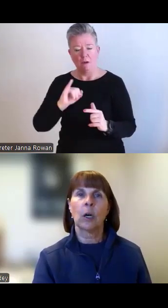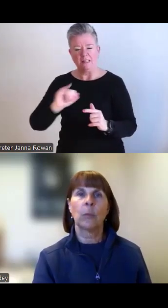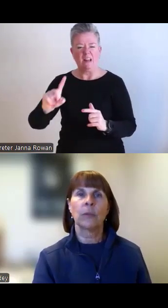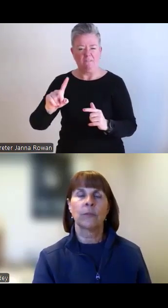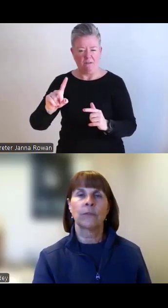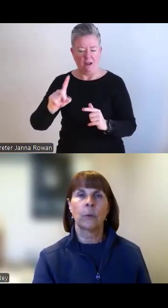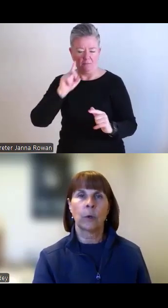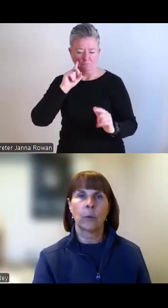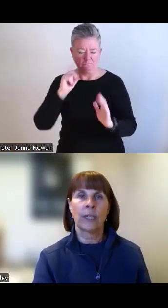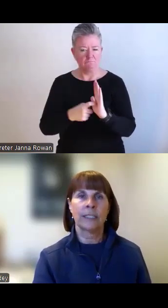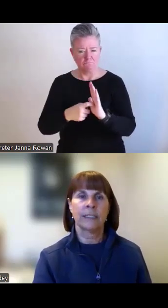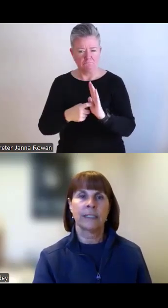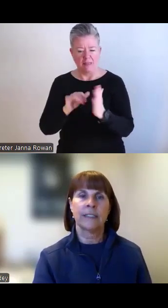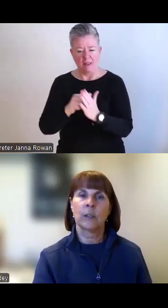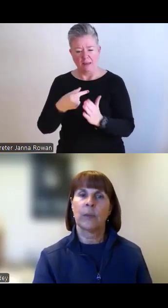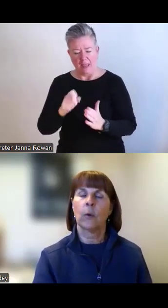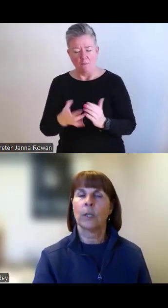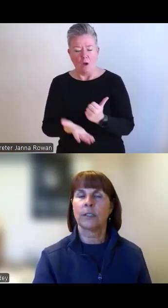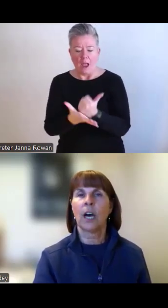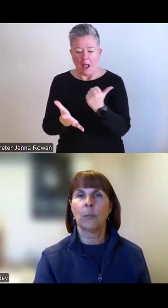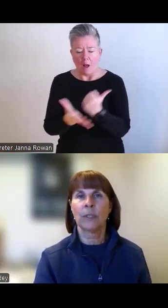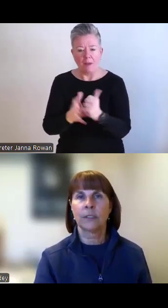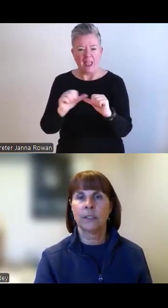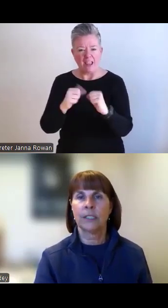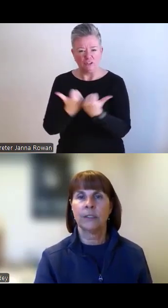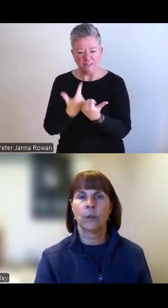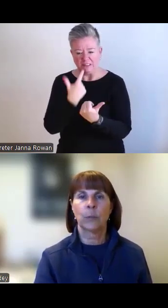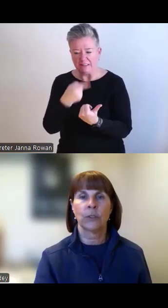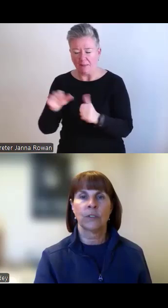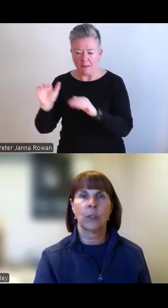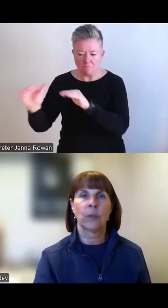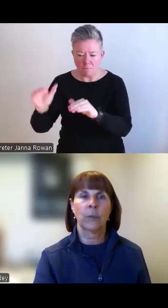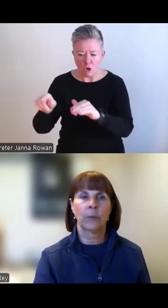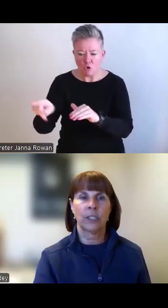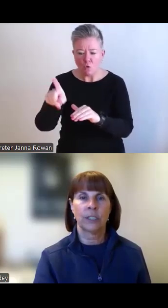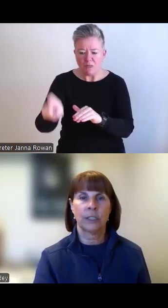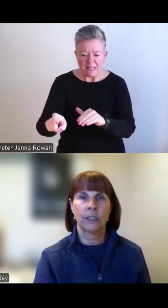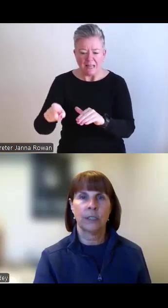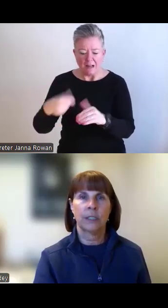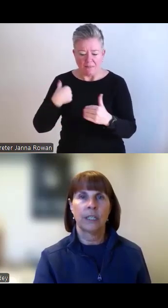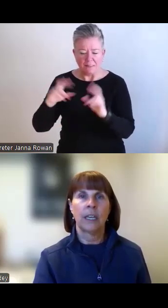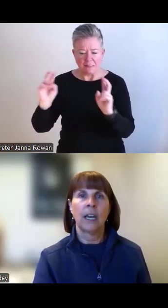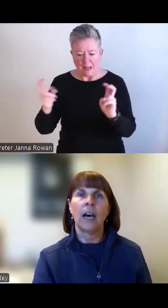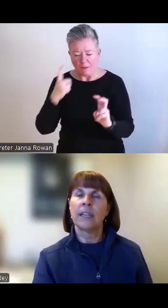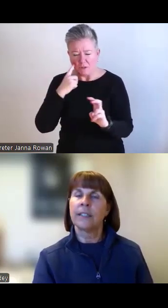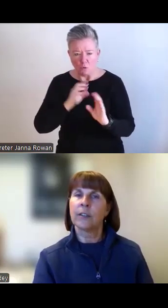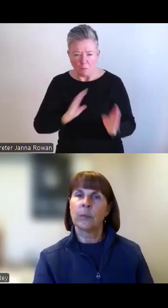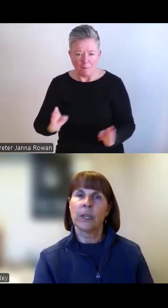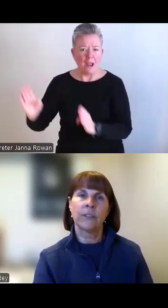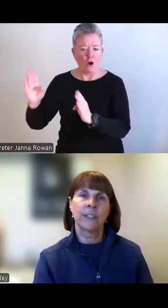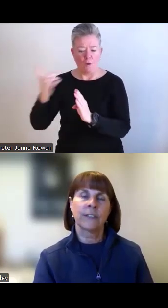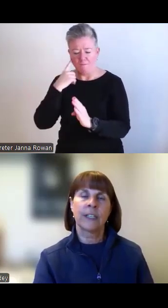will help inform agencies about what topics are needed for personnel preparation. Another benefit